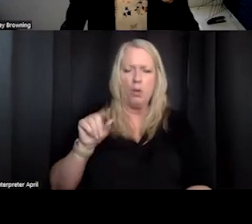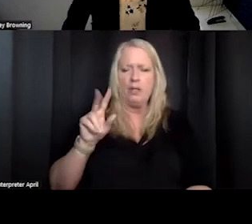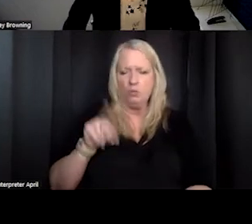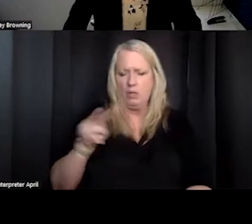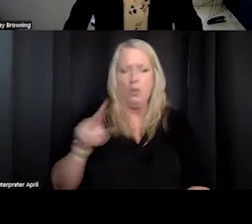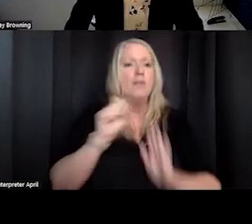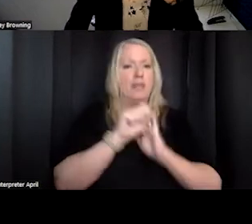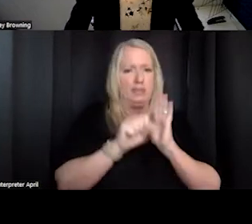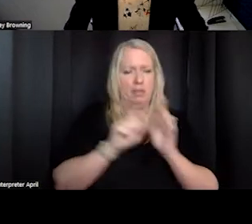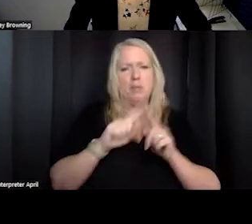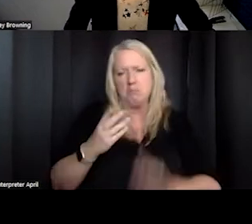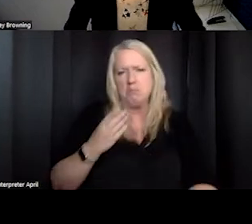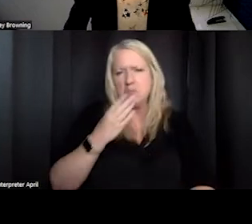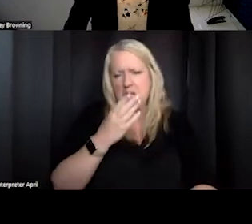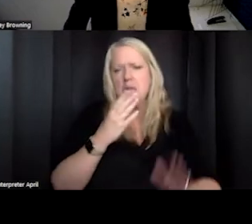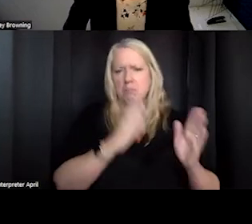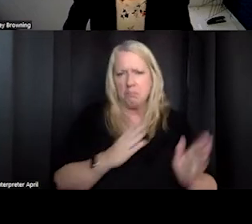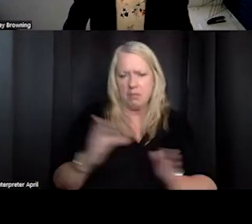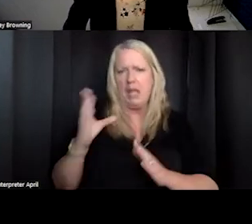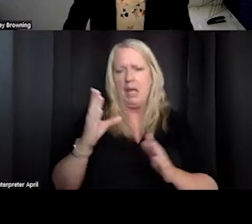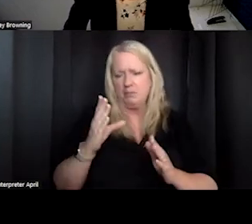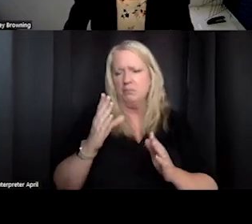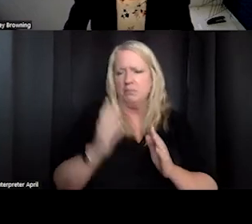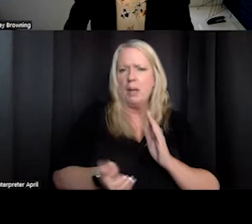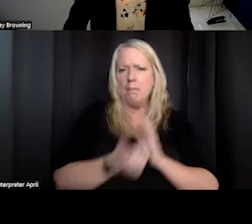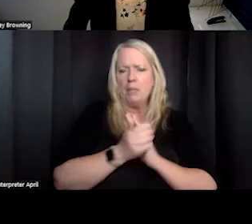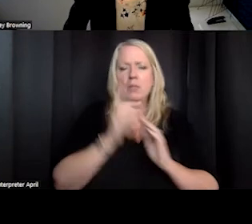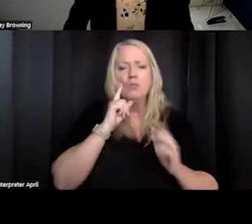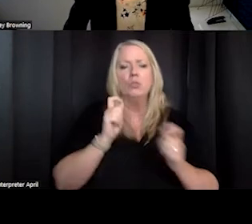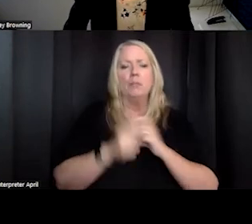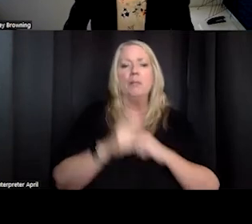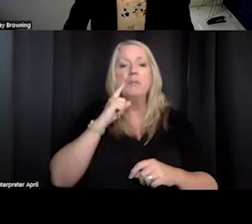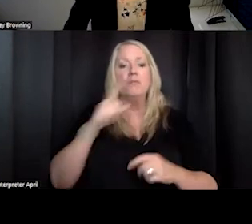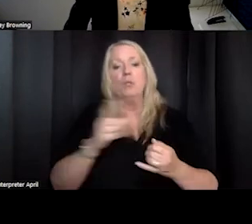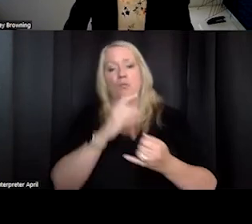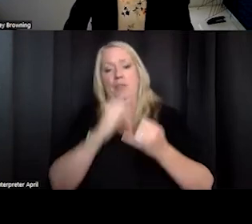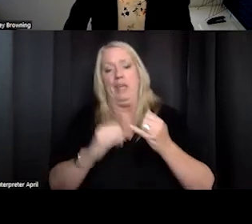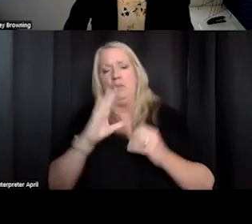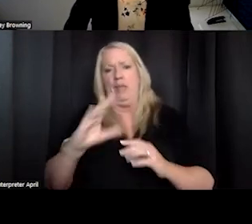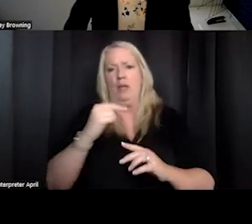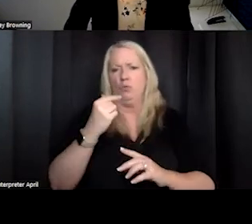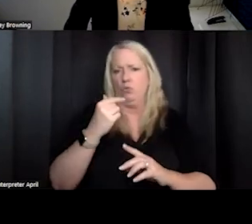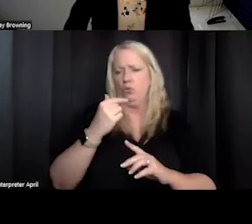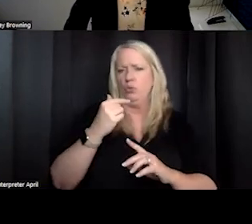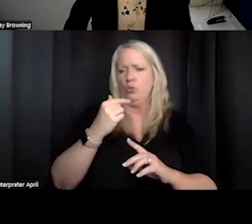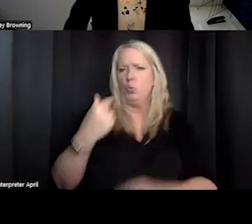PRESENT STATE PLAN AMENDMENTS, TO THE END OF THE QUARTER, I AM THINKING WE ARE GOING TO BE GETTING